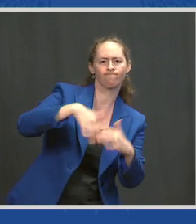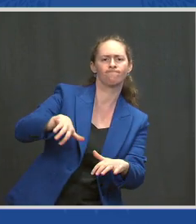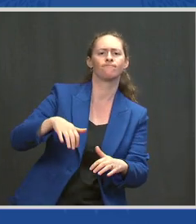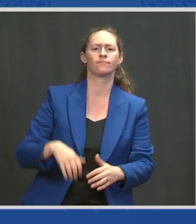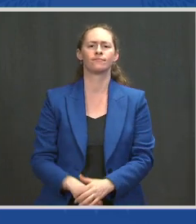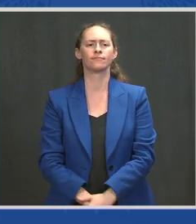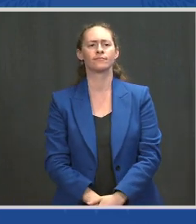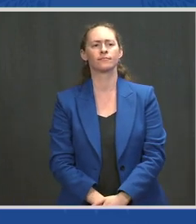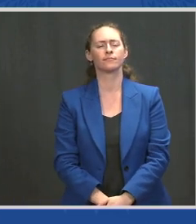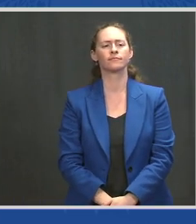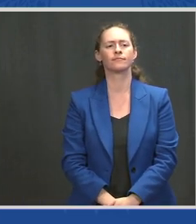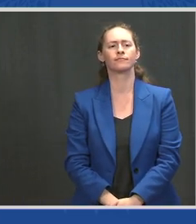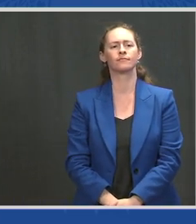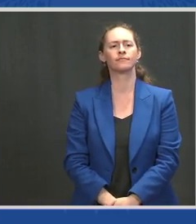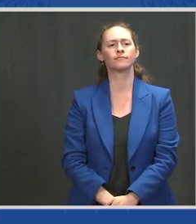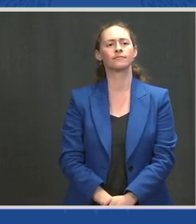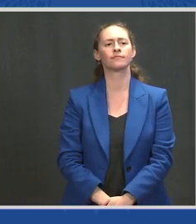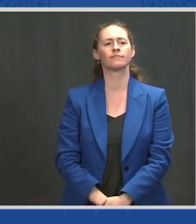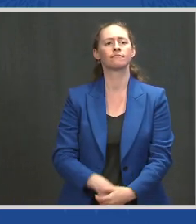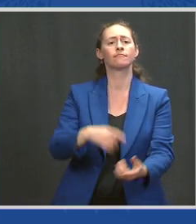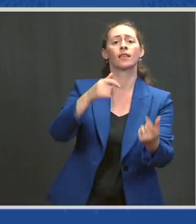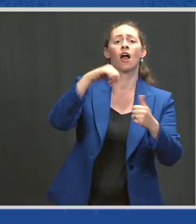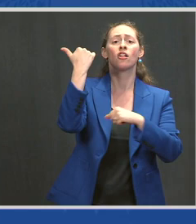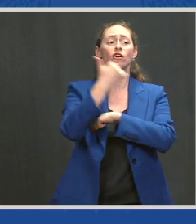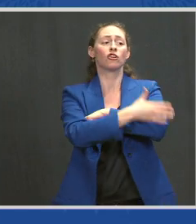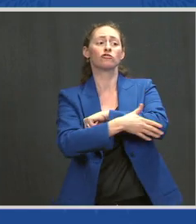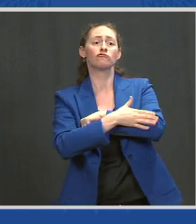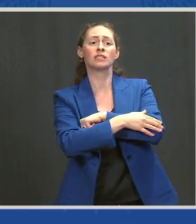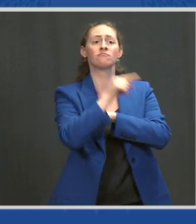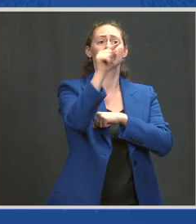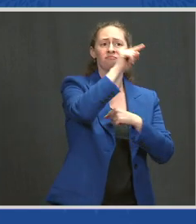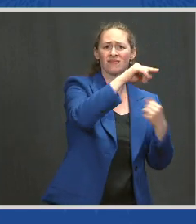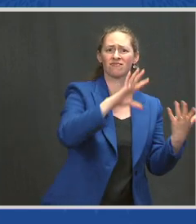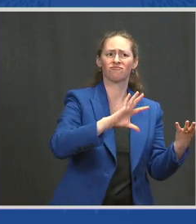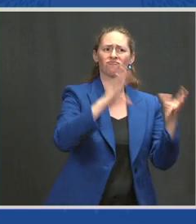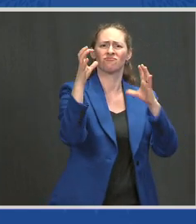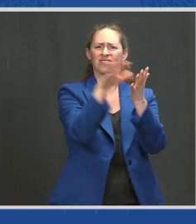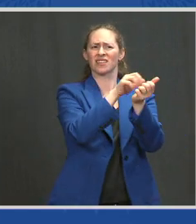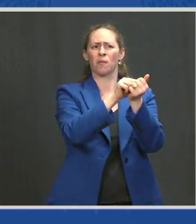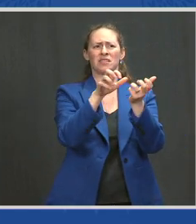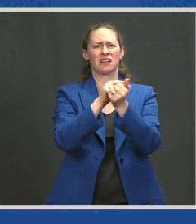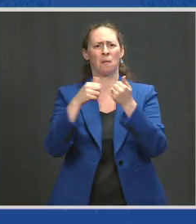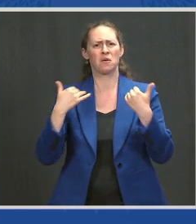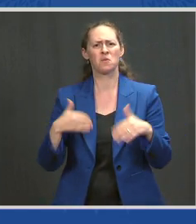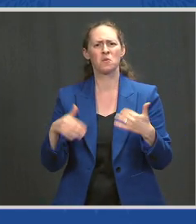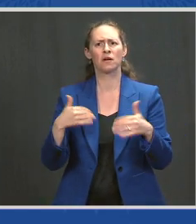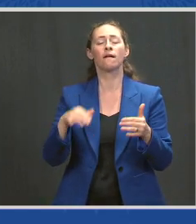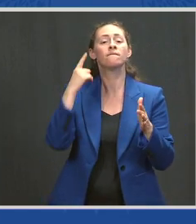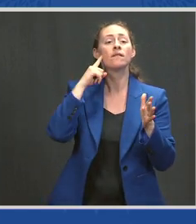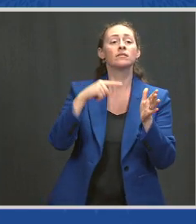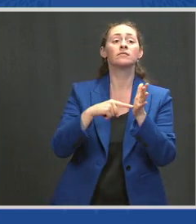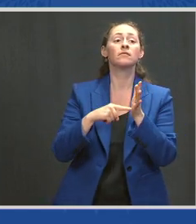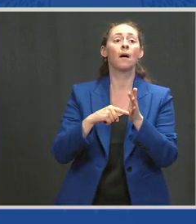failure to do that -- are the major countries. For example, when I talked about the pipeline